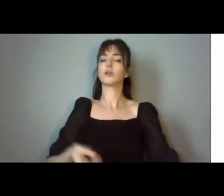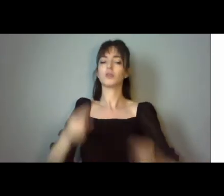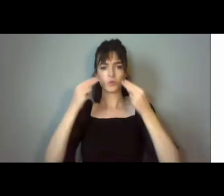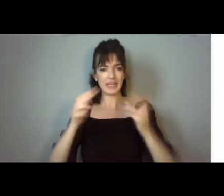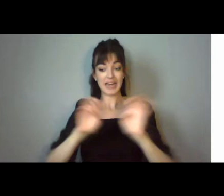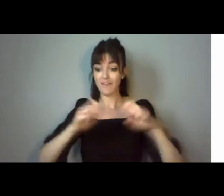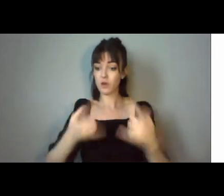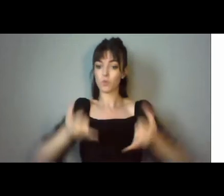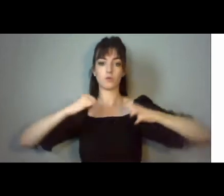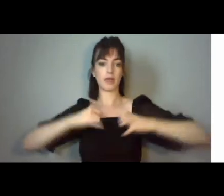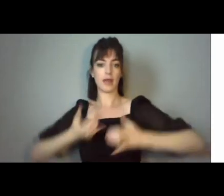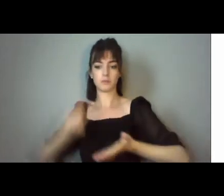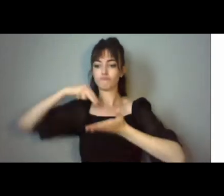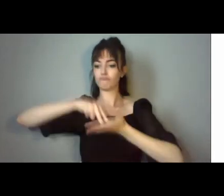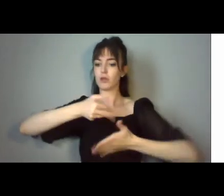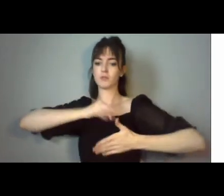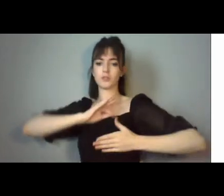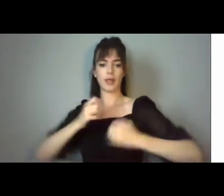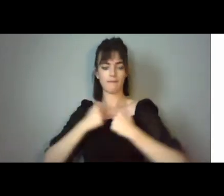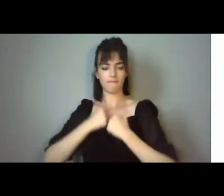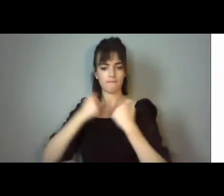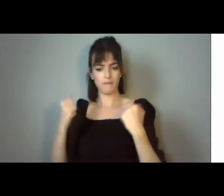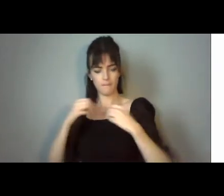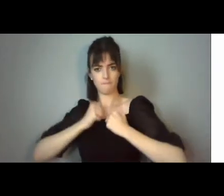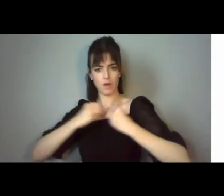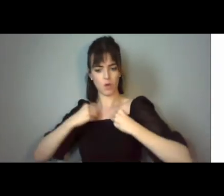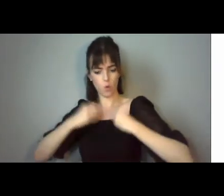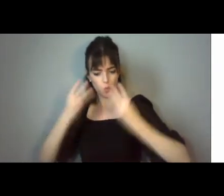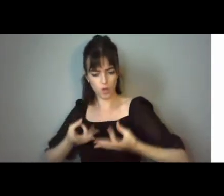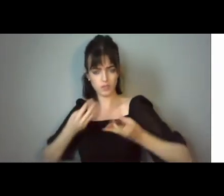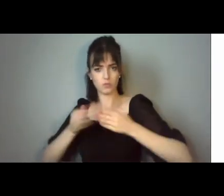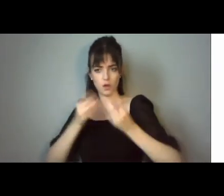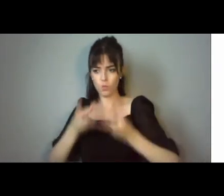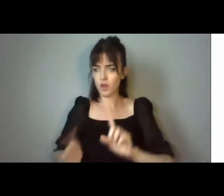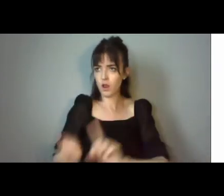people to sculpt their own lives to open up zones of personal freedom and interactions.